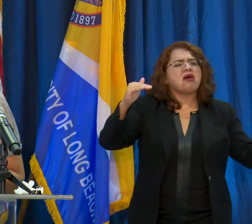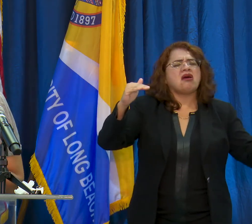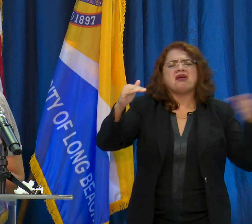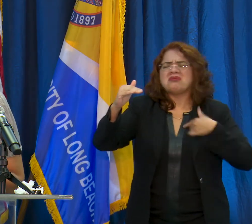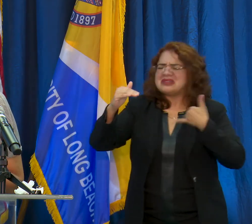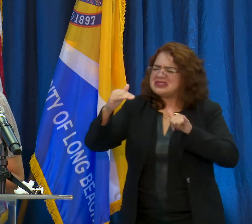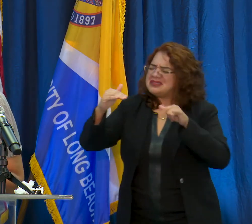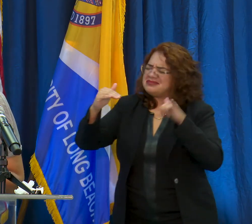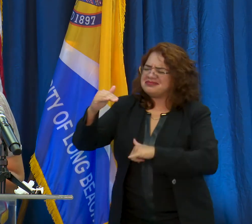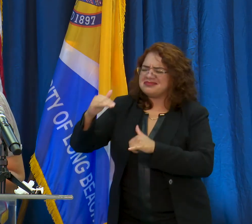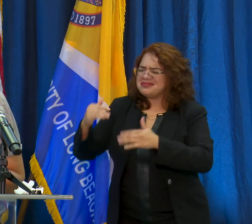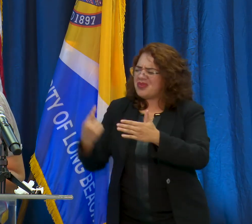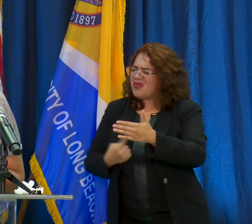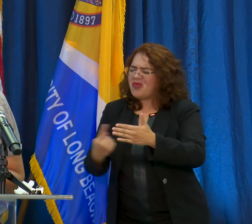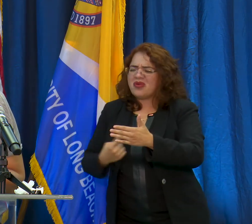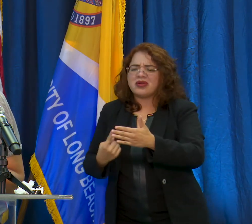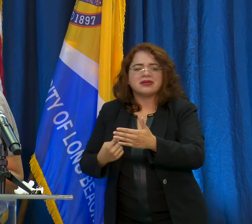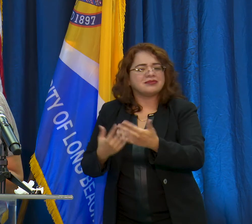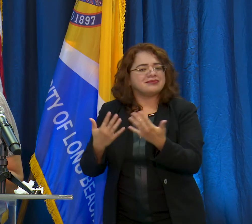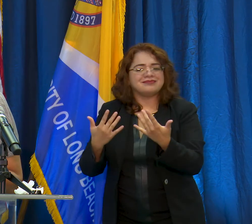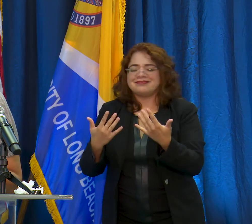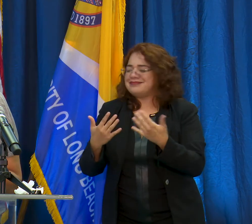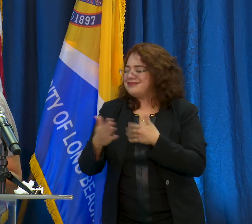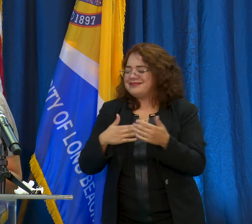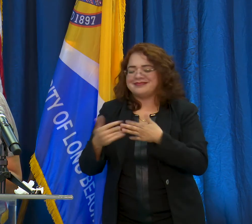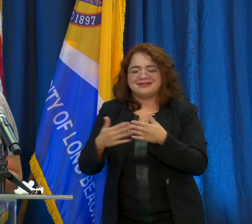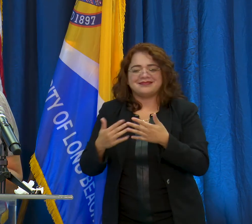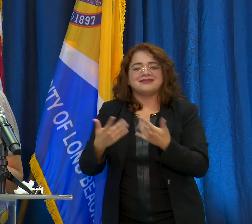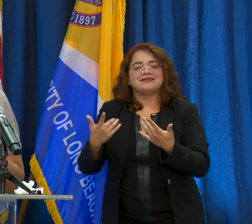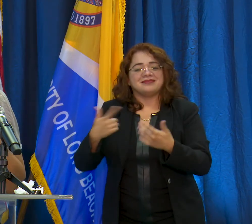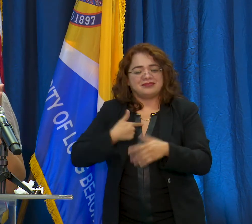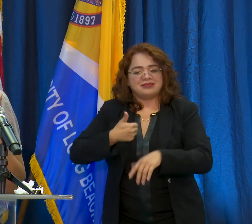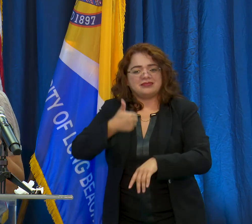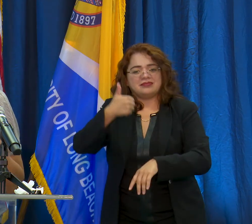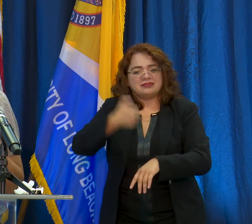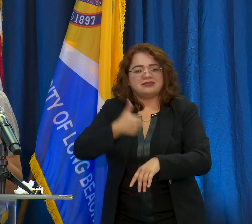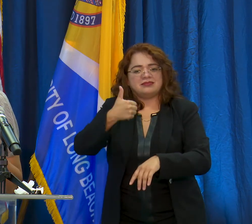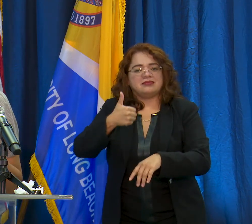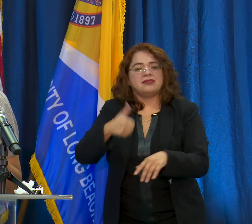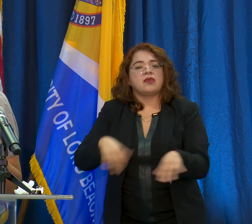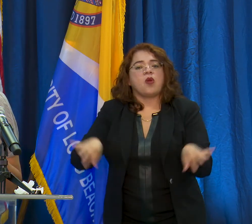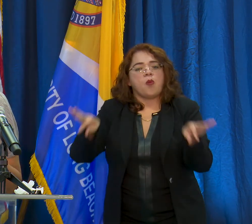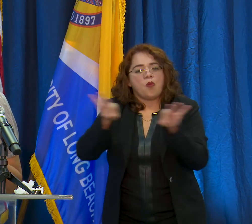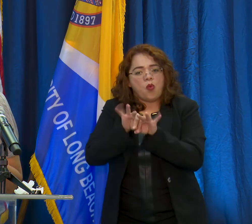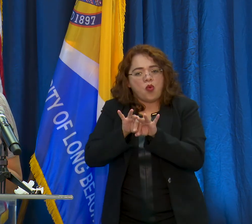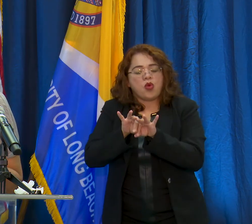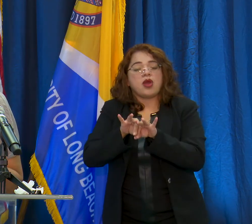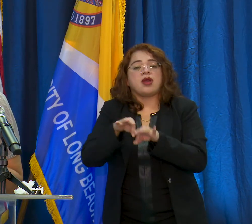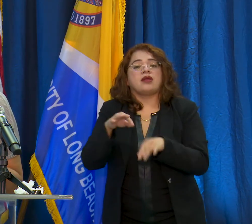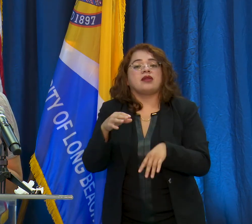and then we can start the clock for you for your isolation. So now you've become